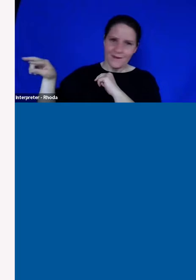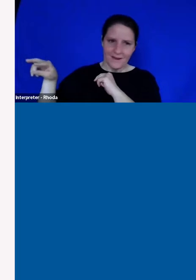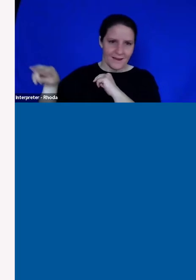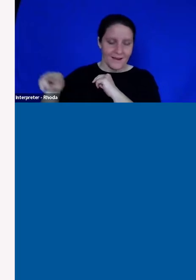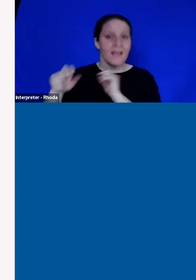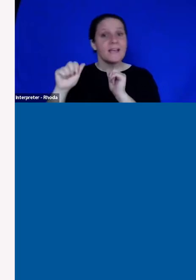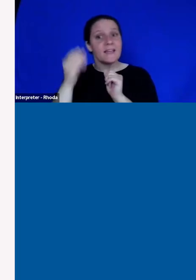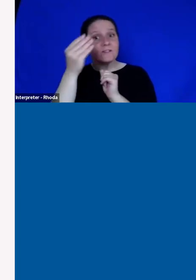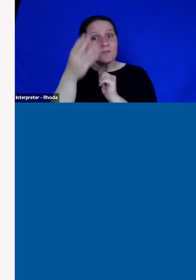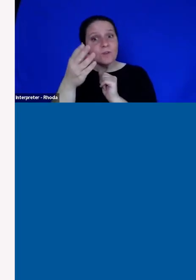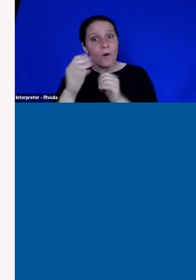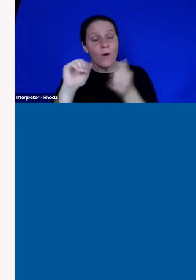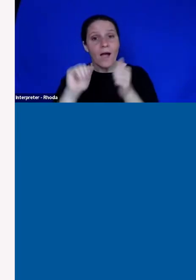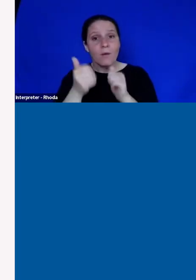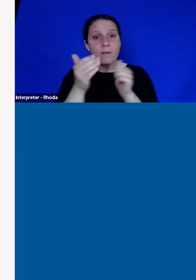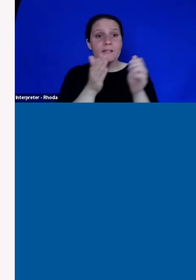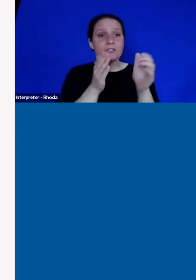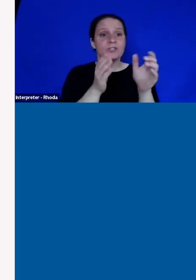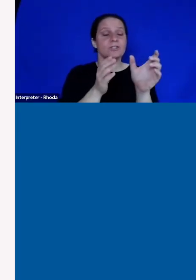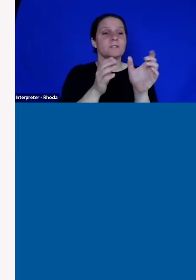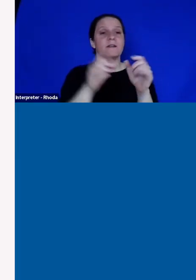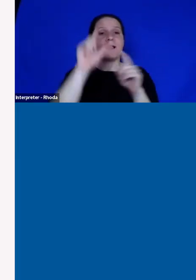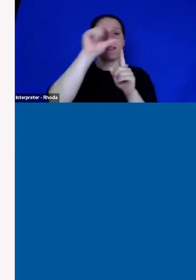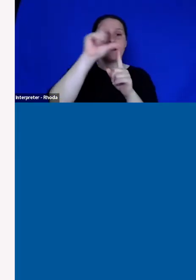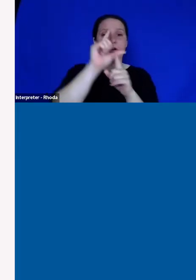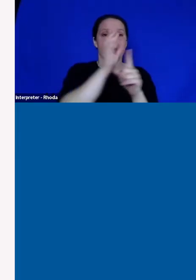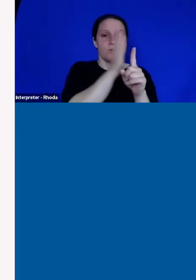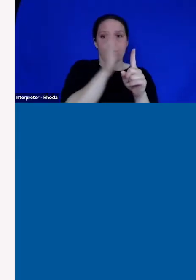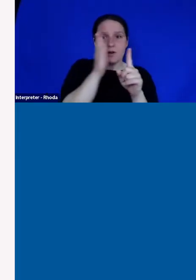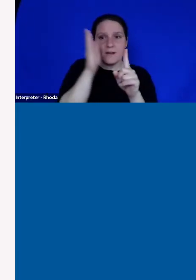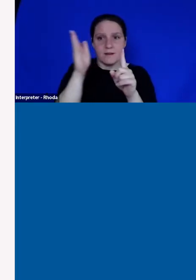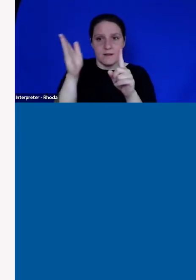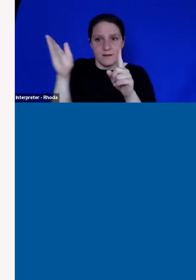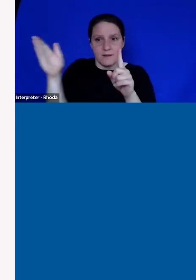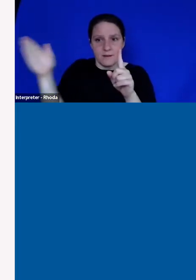because each typeface is built differently. Example, I had a client where I think we were using pop-ins